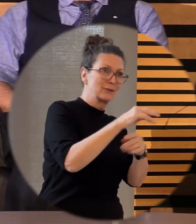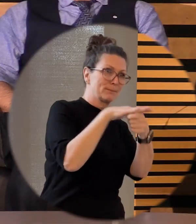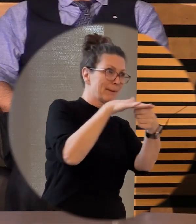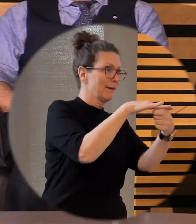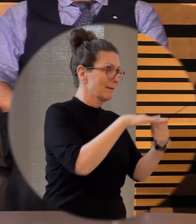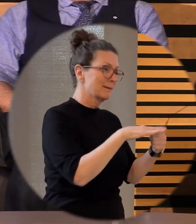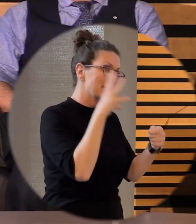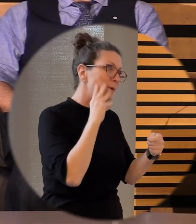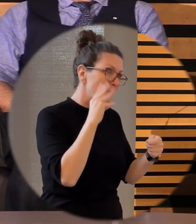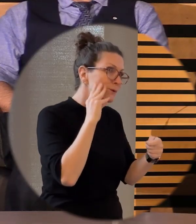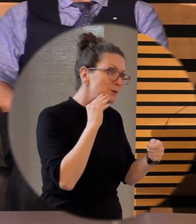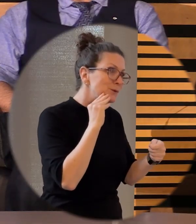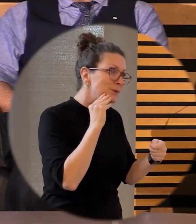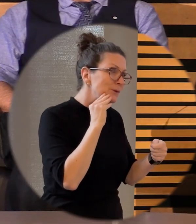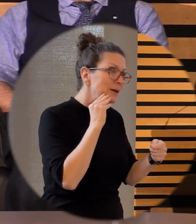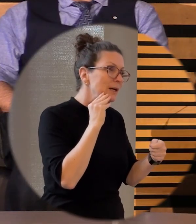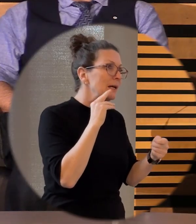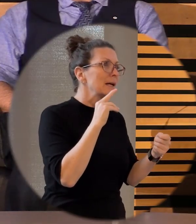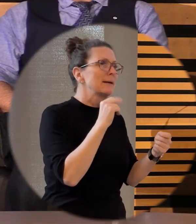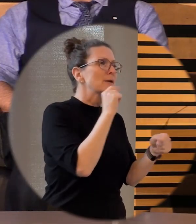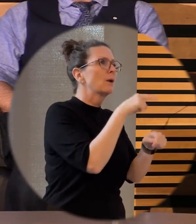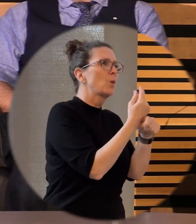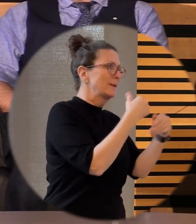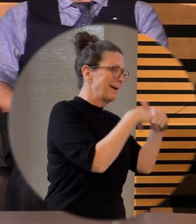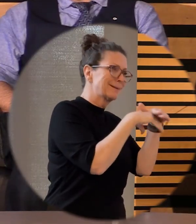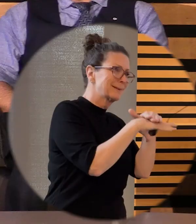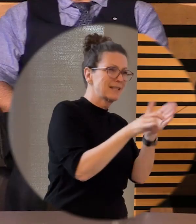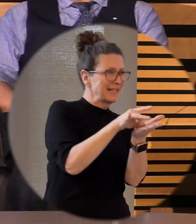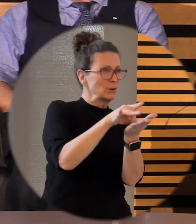Nations communities faces, you know, everybody else it's exclusion if it's not accessible.